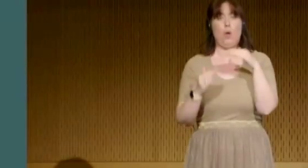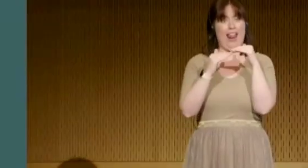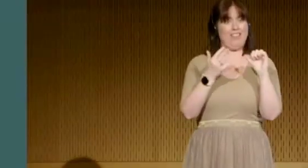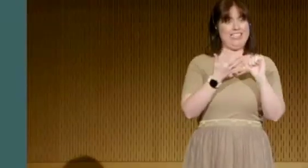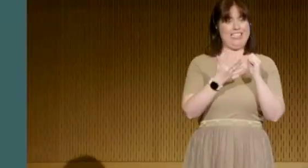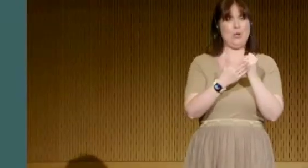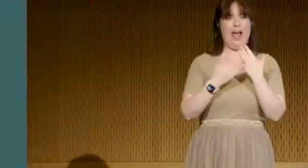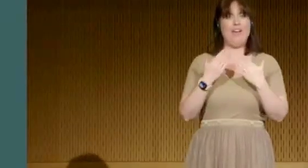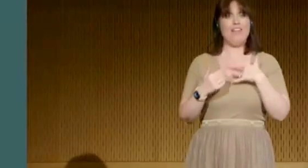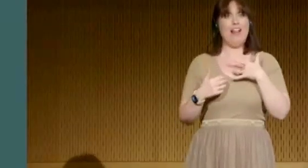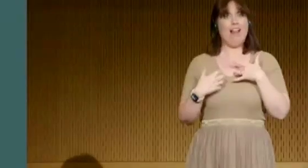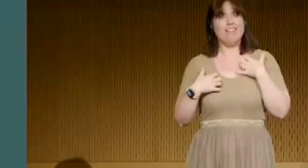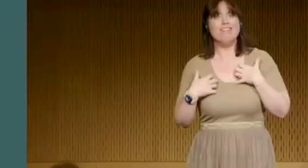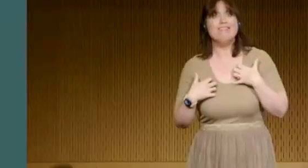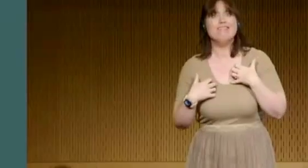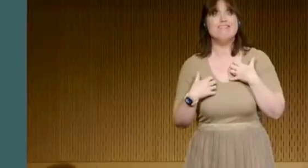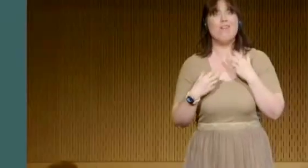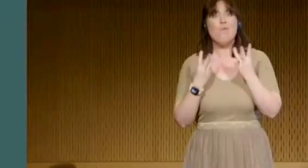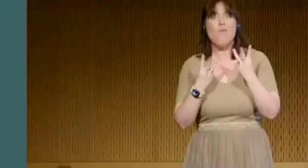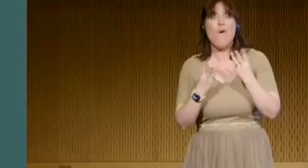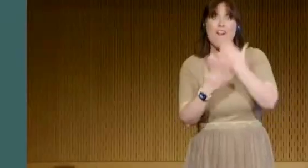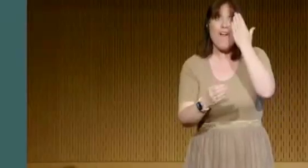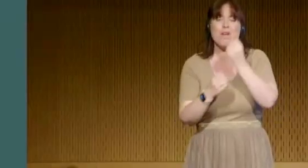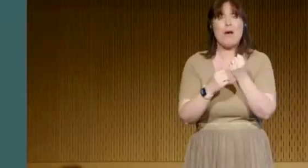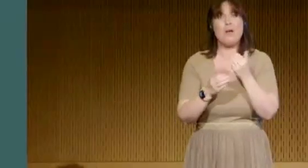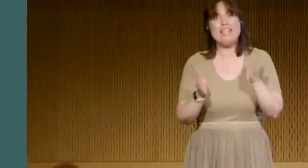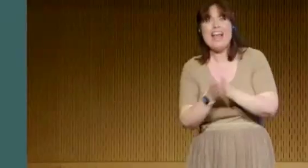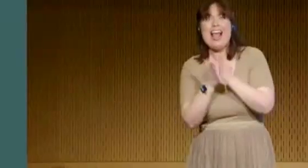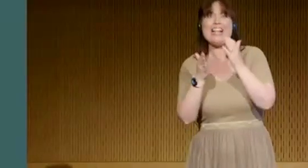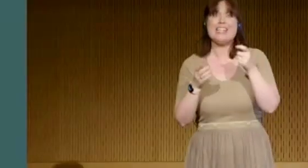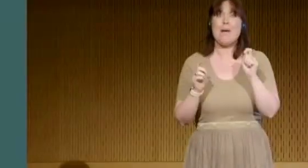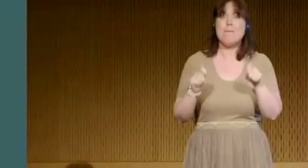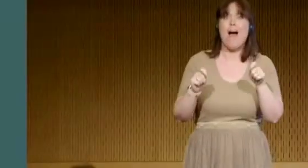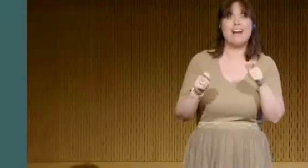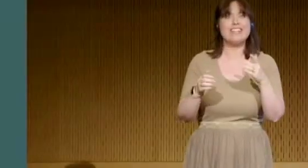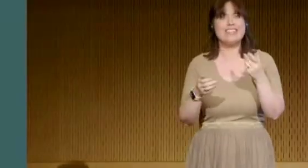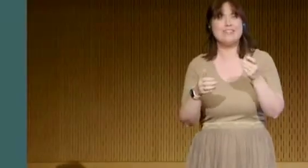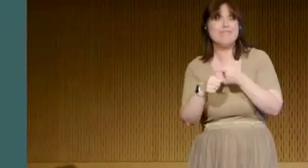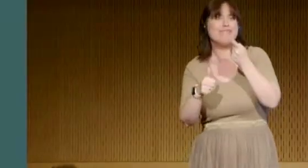interested and engaged in learning about sales and marketing management when they come into us? So,